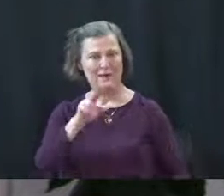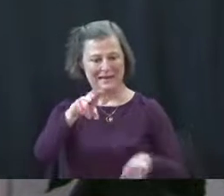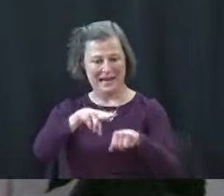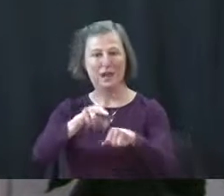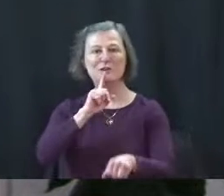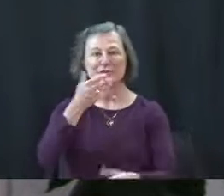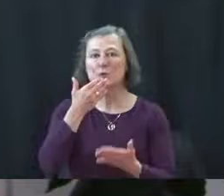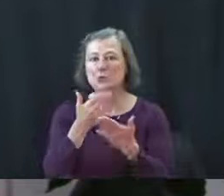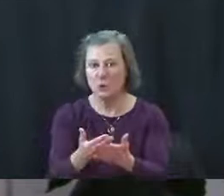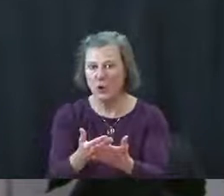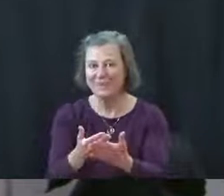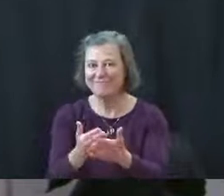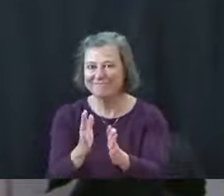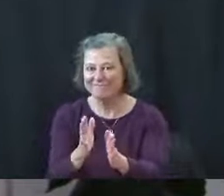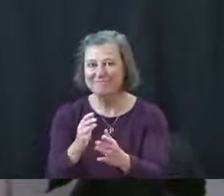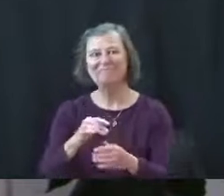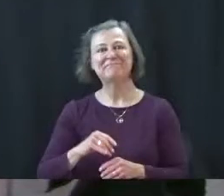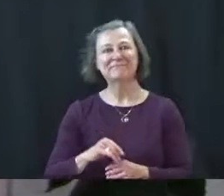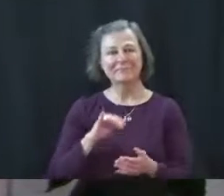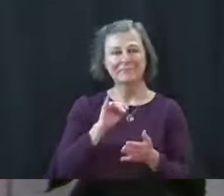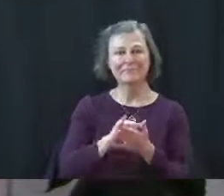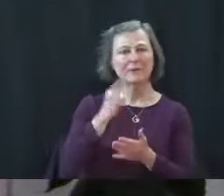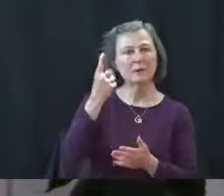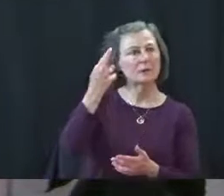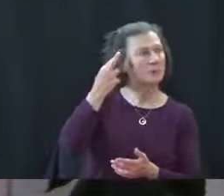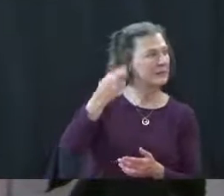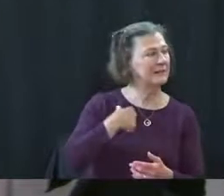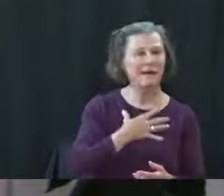This is yet another reason why I have found a home in Unitarian Universalism.